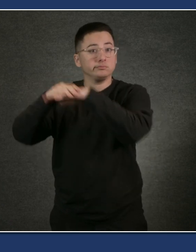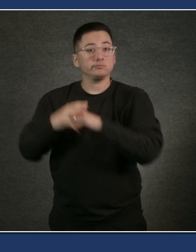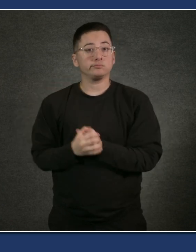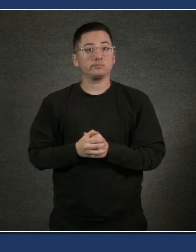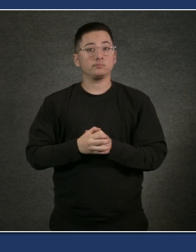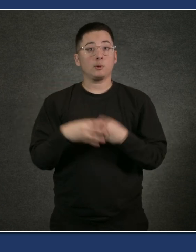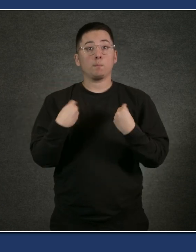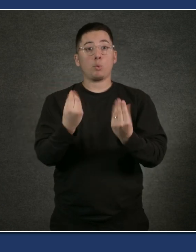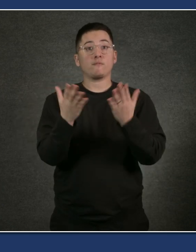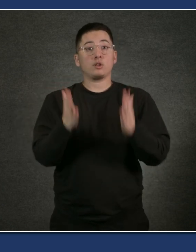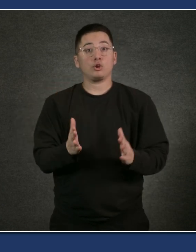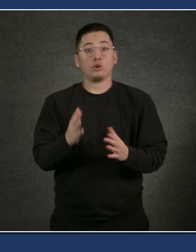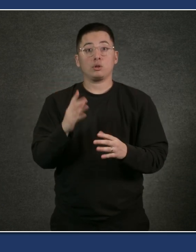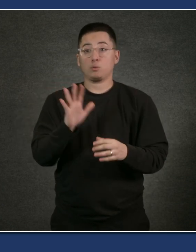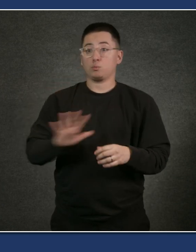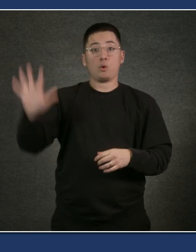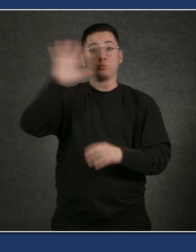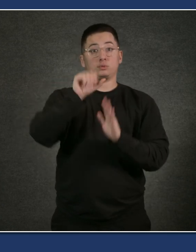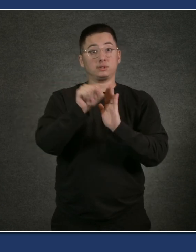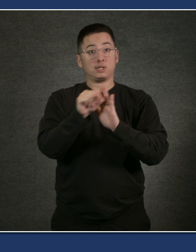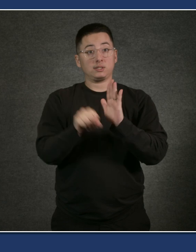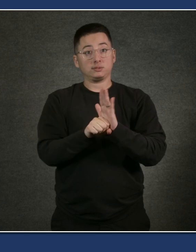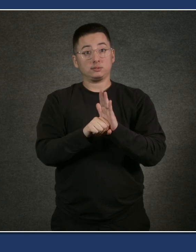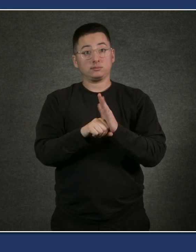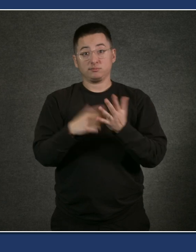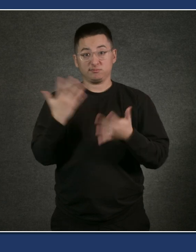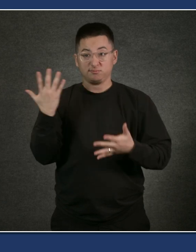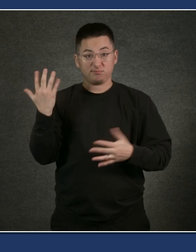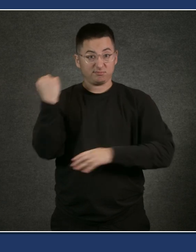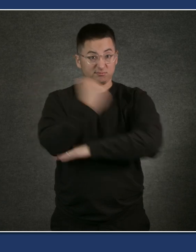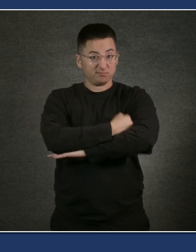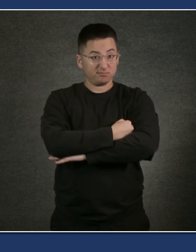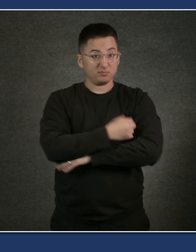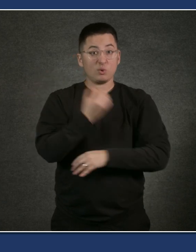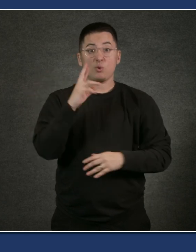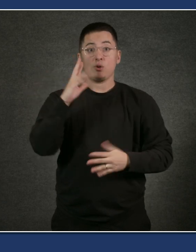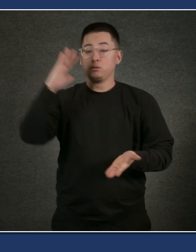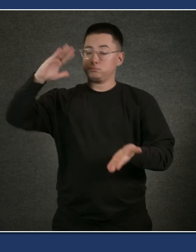Providers across the state have shut down, or significantly